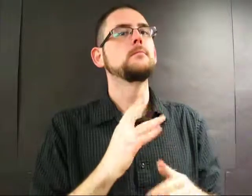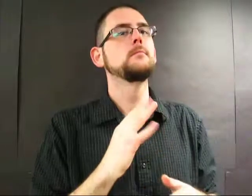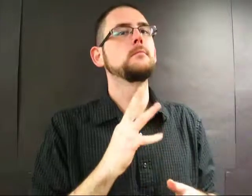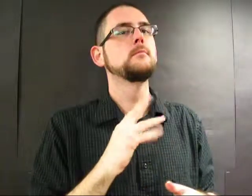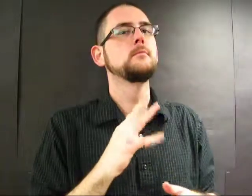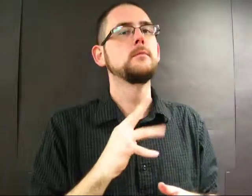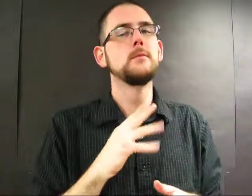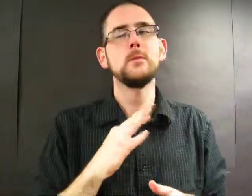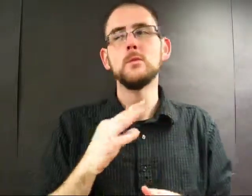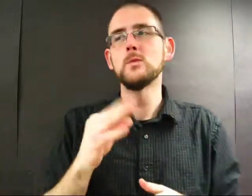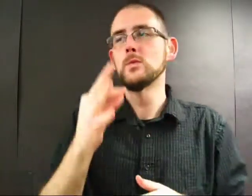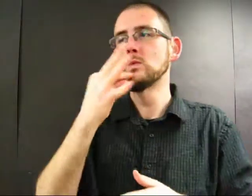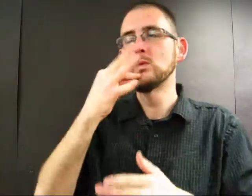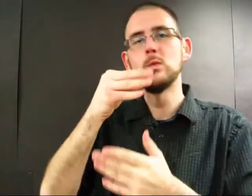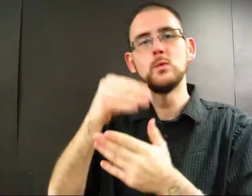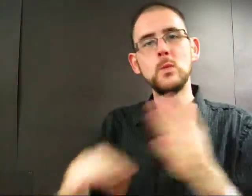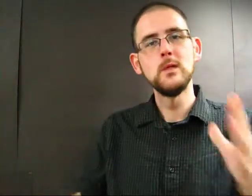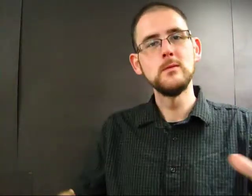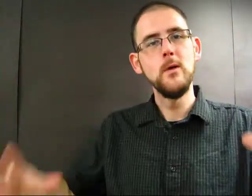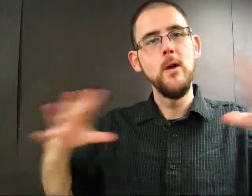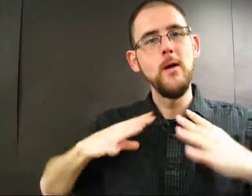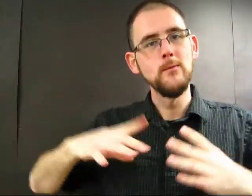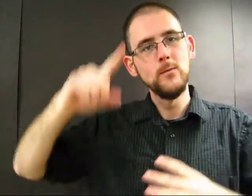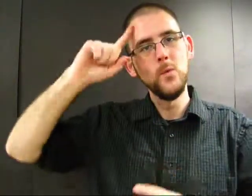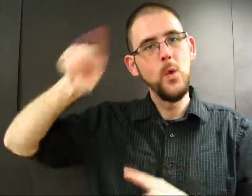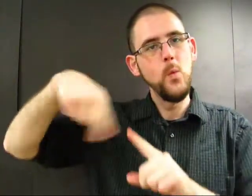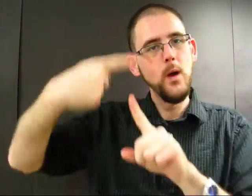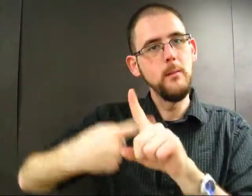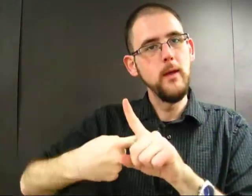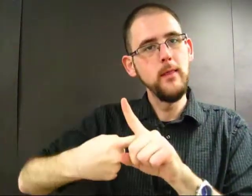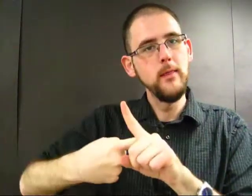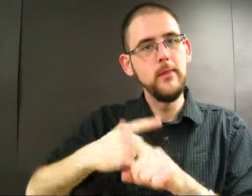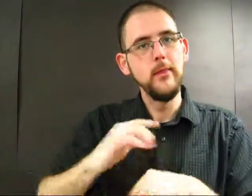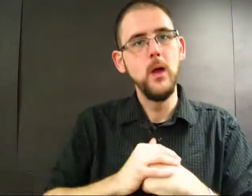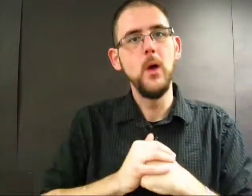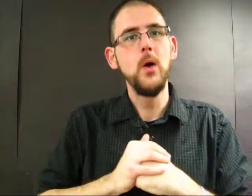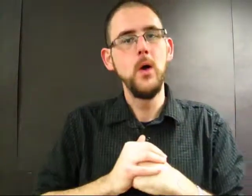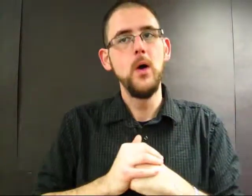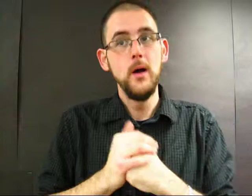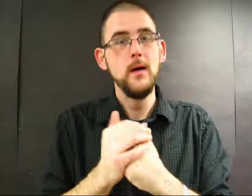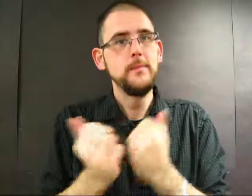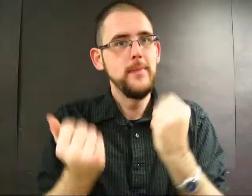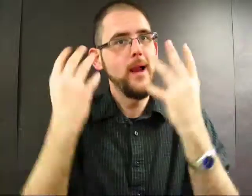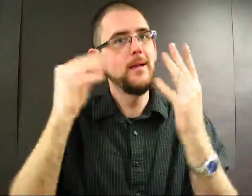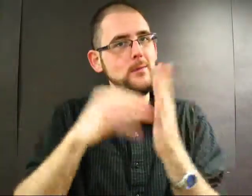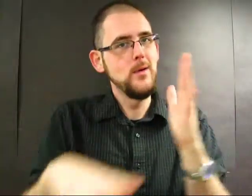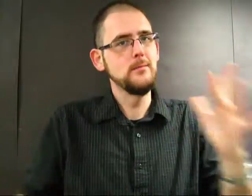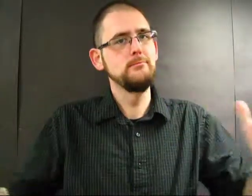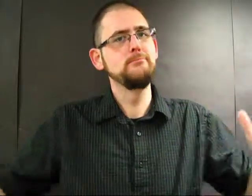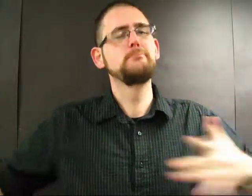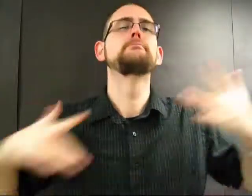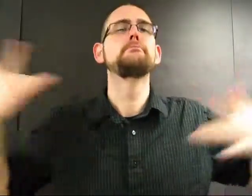Students will be off for a month and many of them are excited!